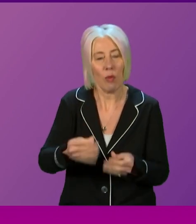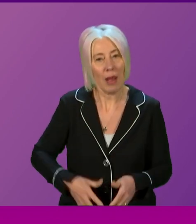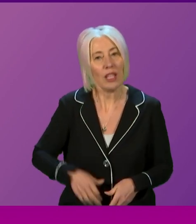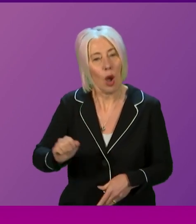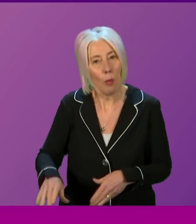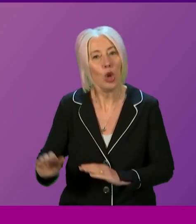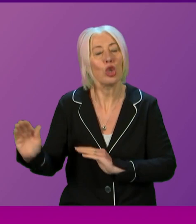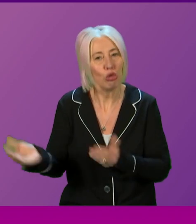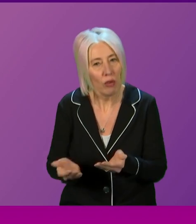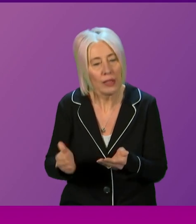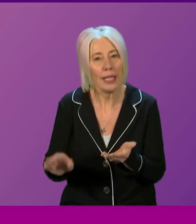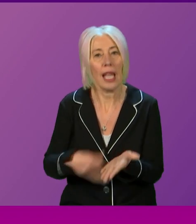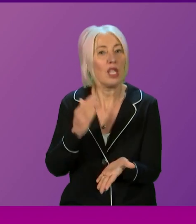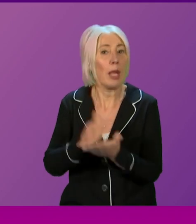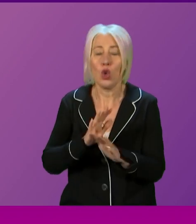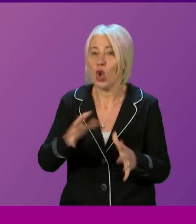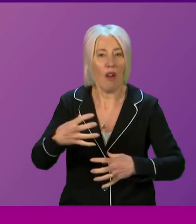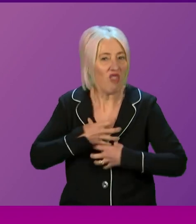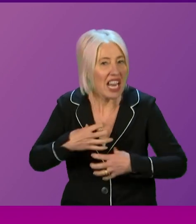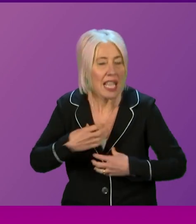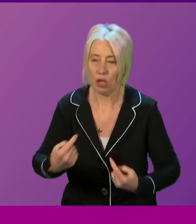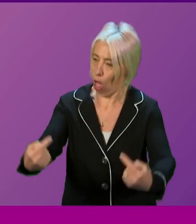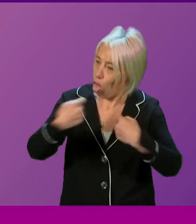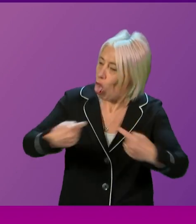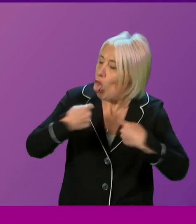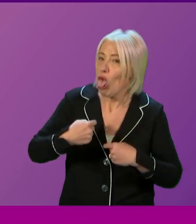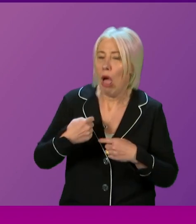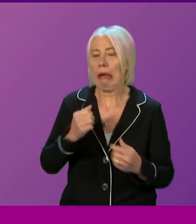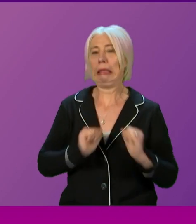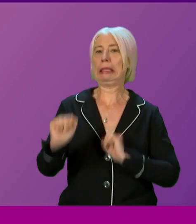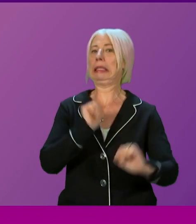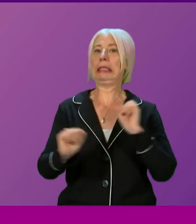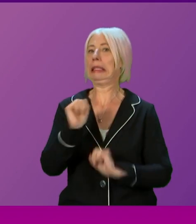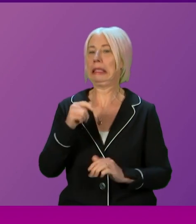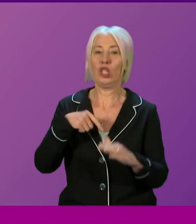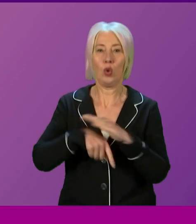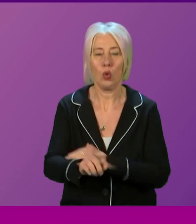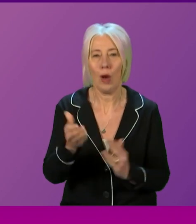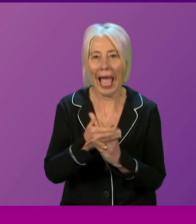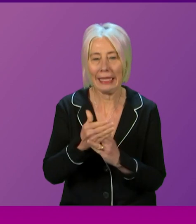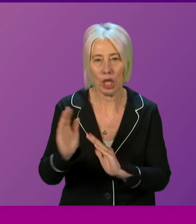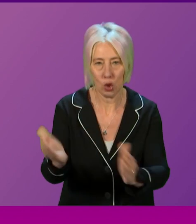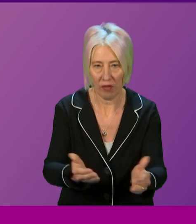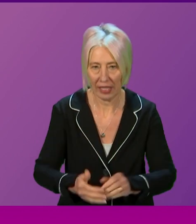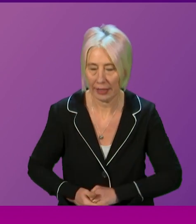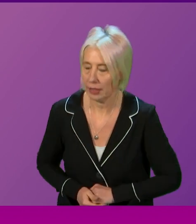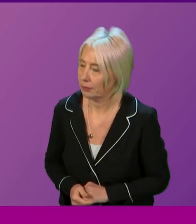and to do so without fear, harassment or intimidation.